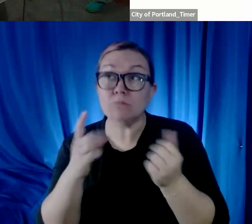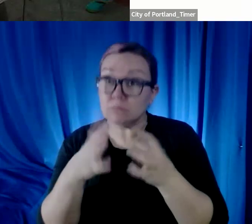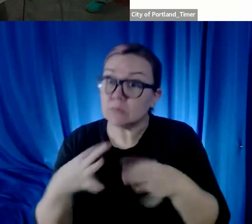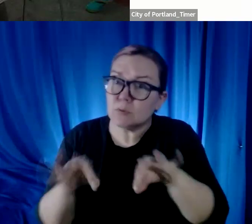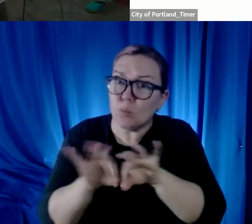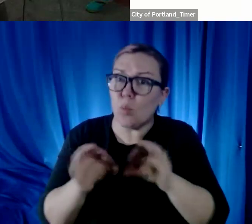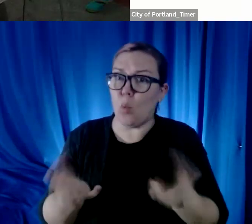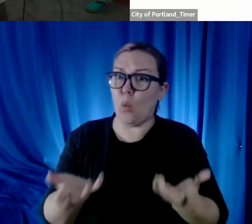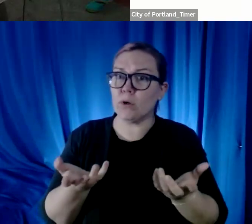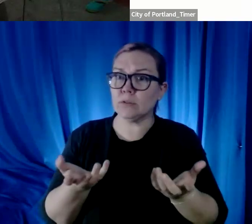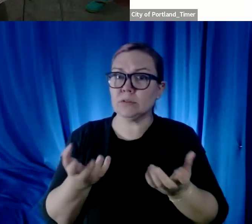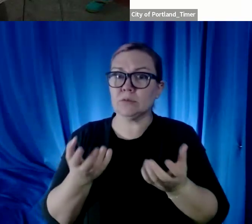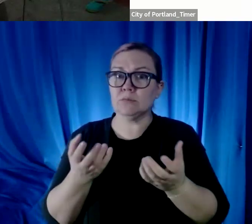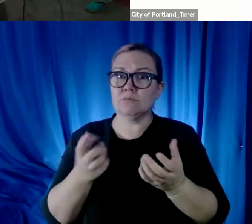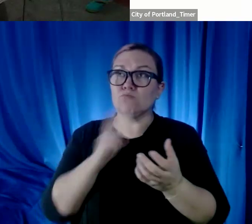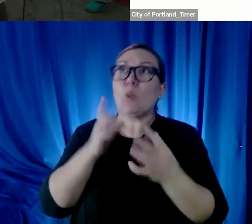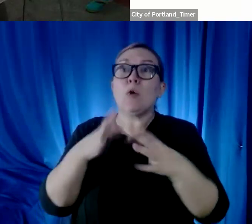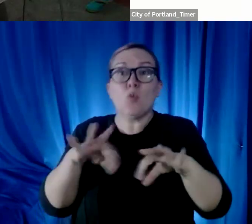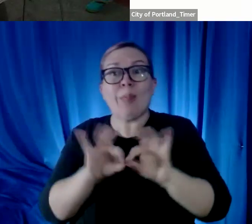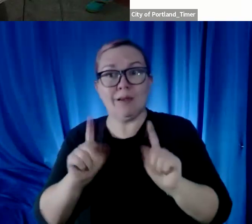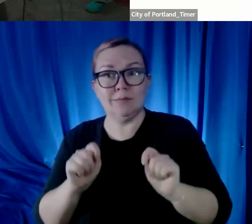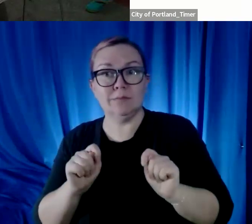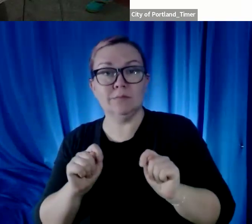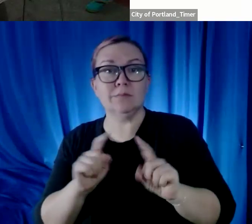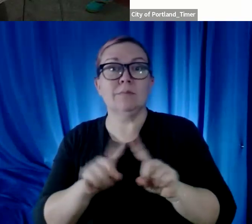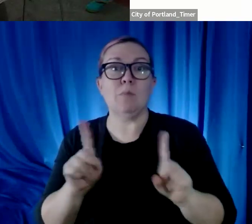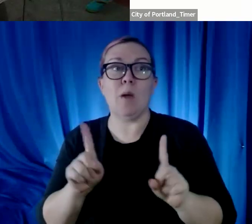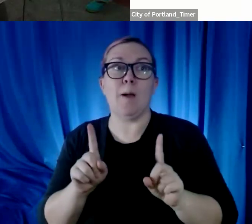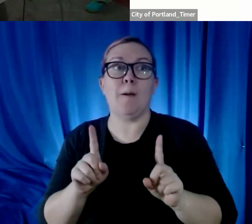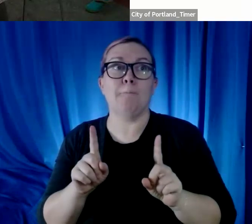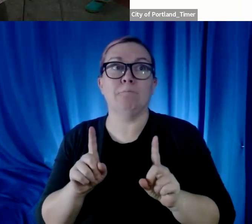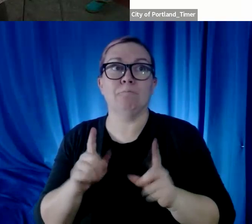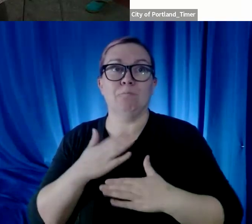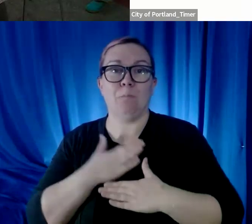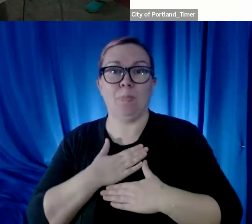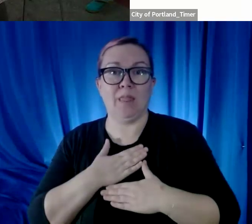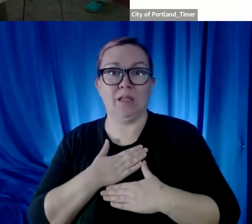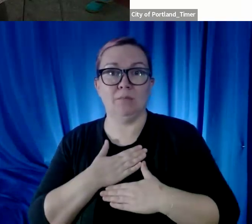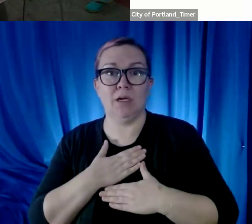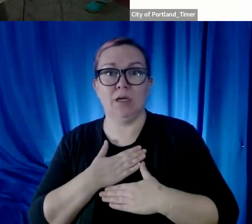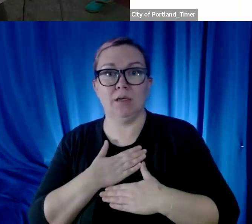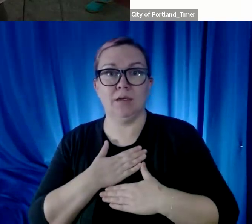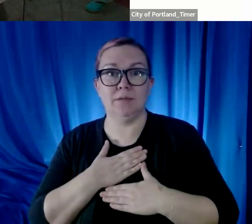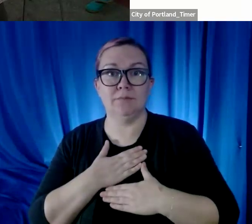And worthy. But my… costs.